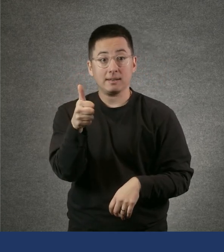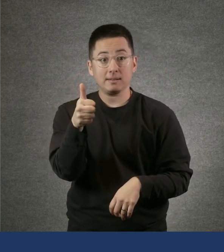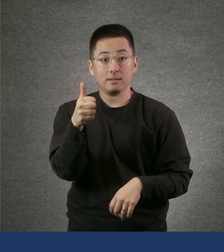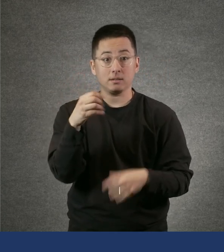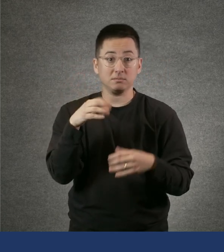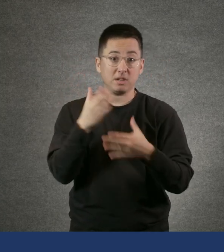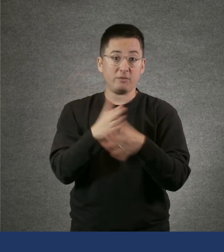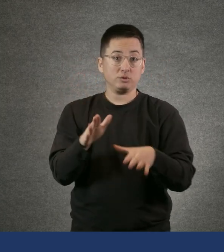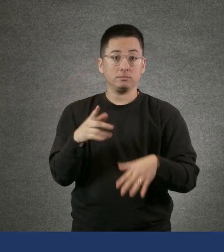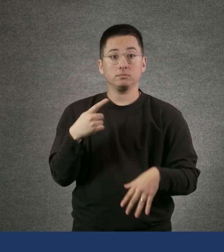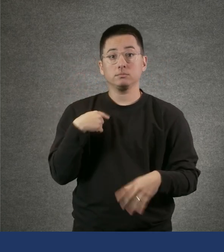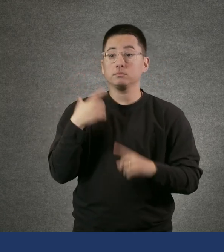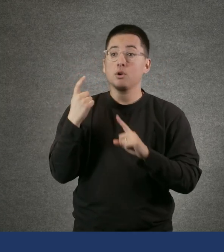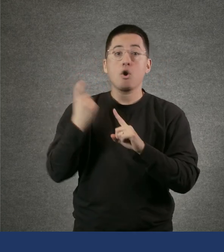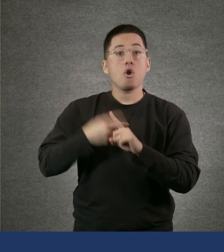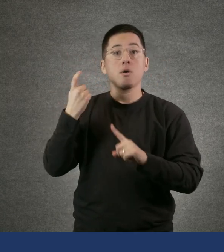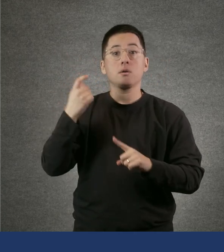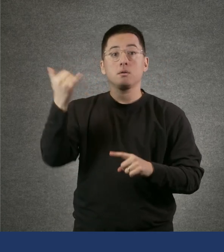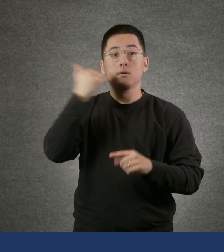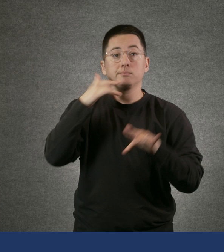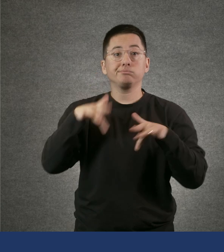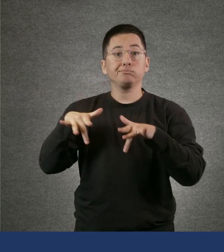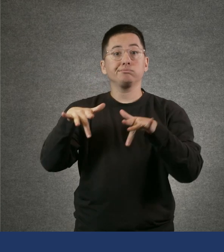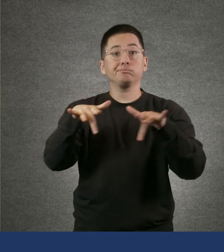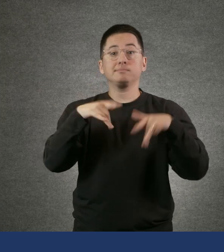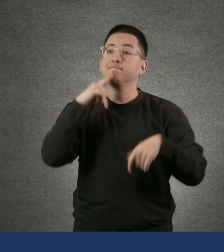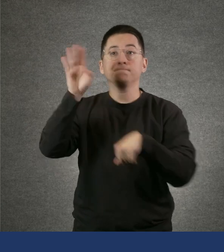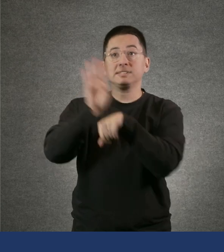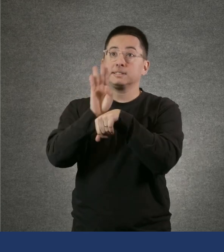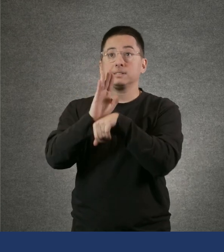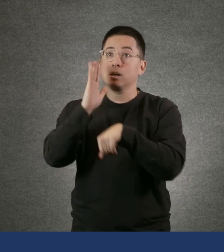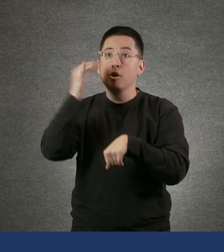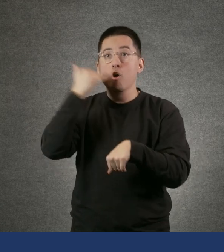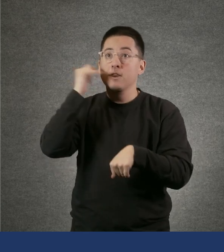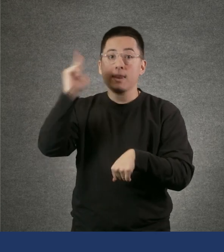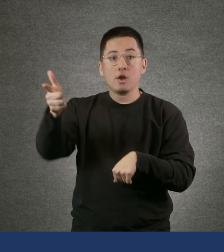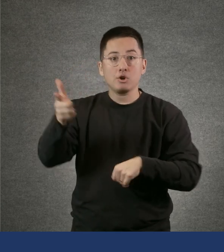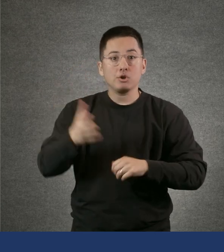Not my mistake, that 8 out of 10 times on average,